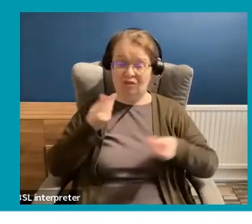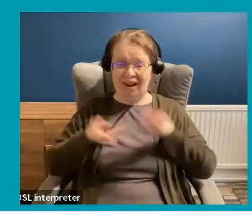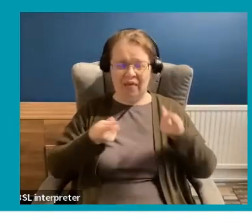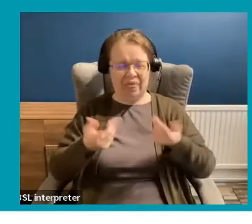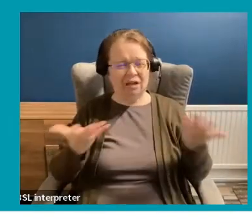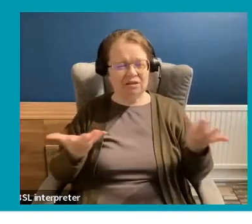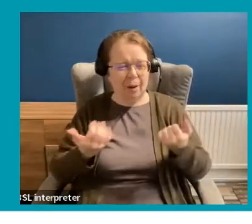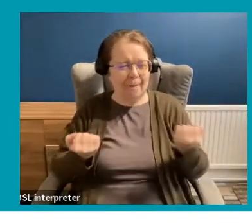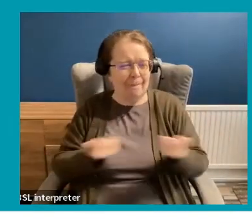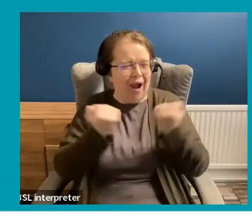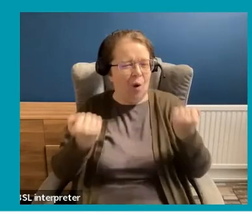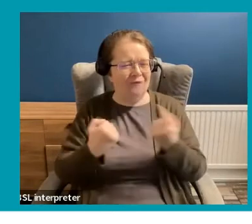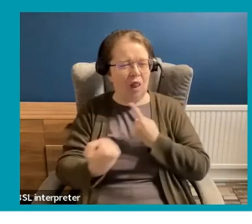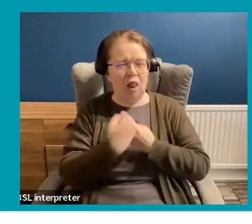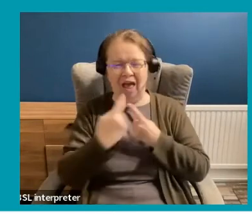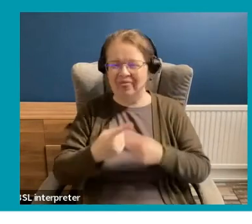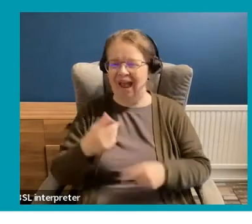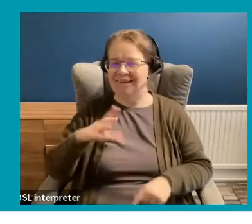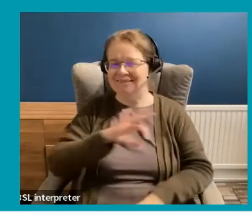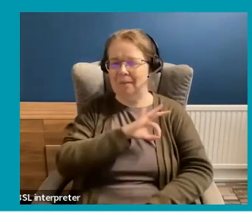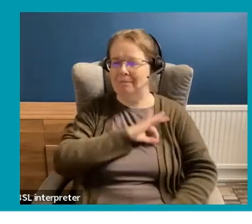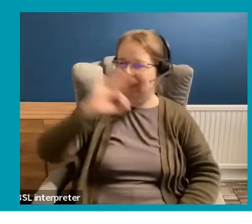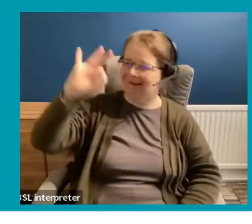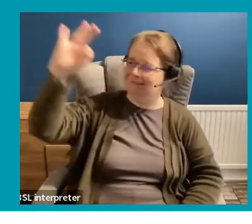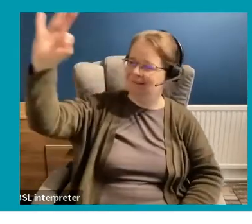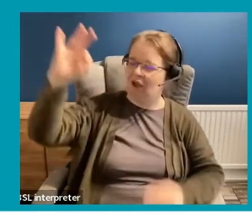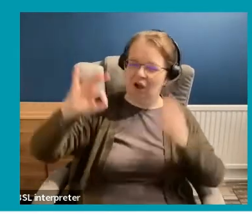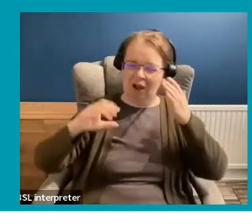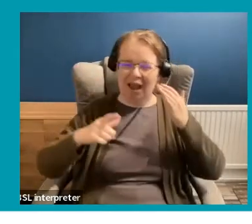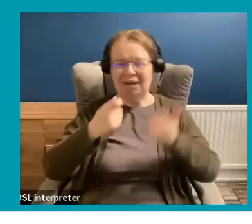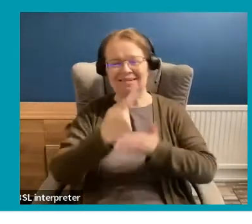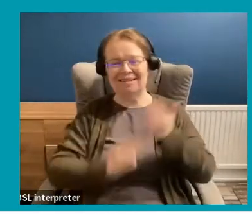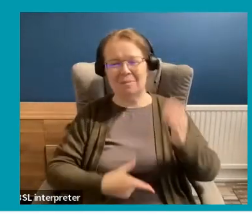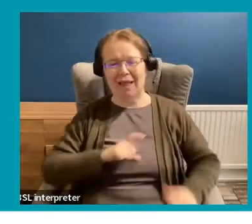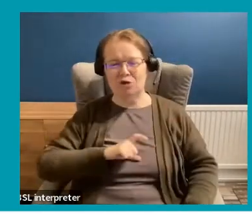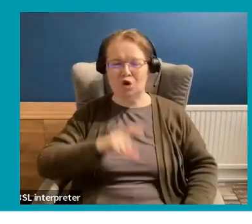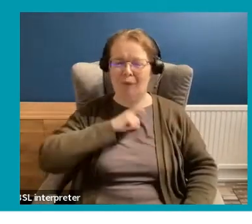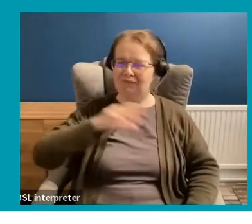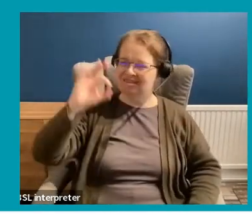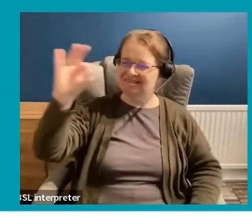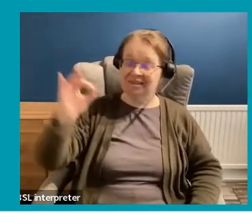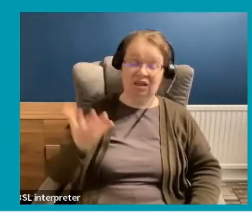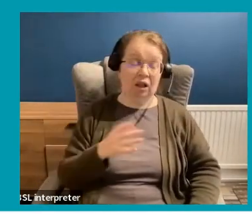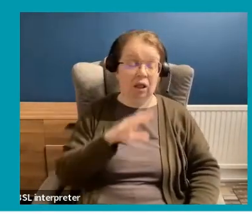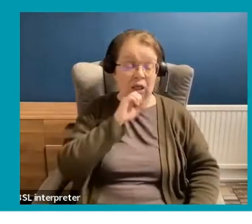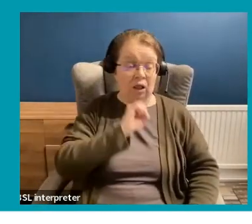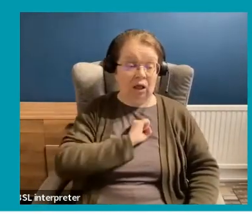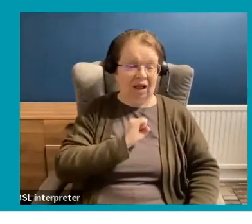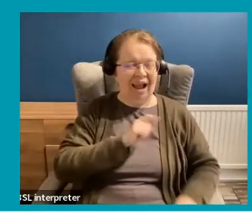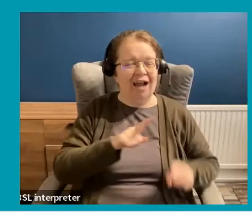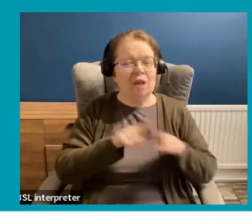somewhere or a disability confident or whatever it is. It's like a trip advisor for employers saying